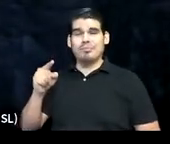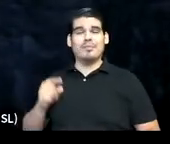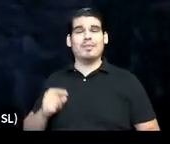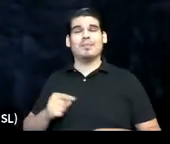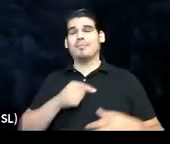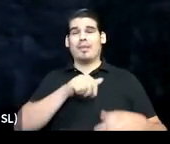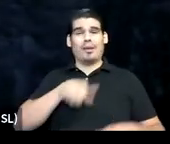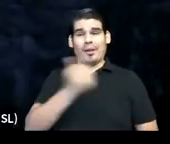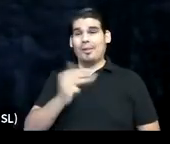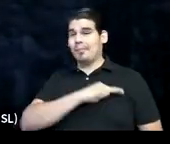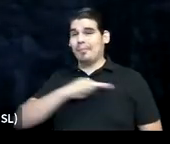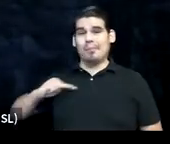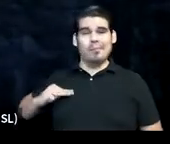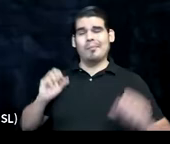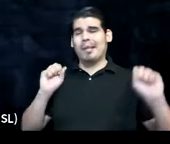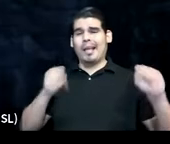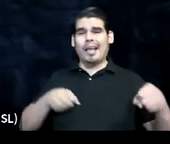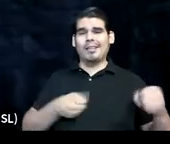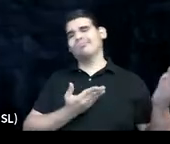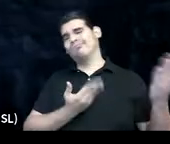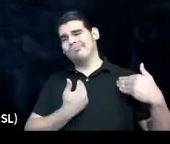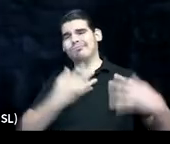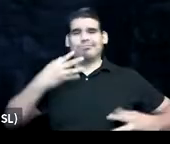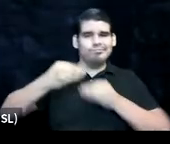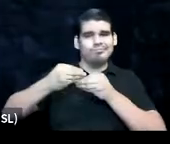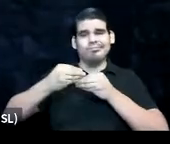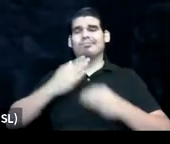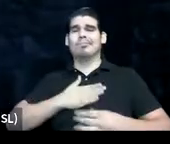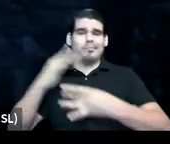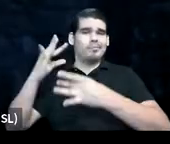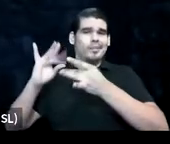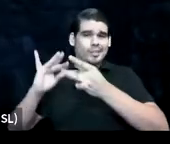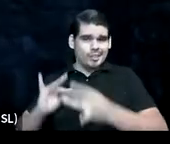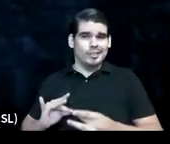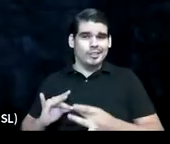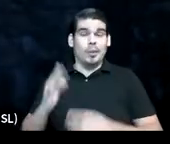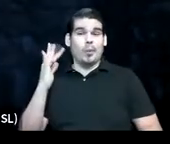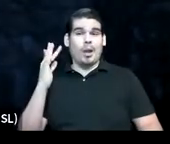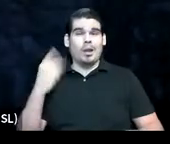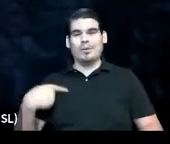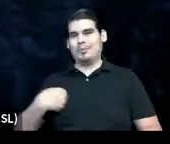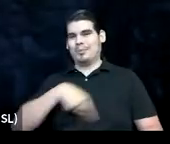much three points. Two of them are fairly similar in terms of funding. We did where we discussed a national disaster relief fund